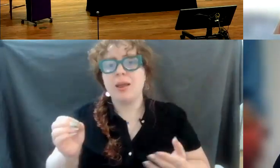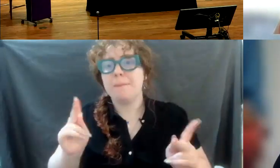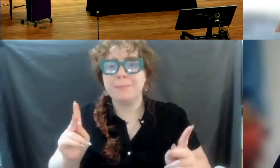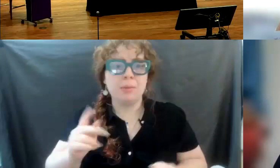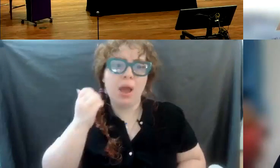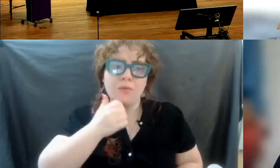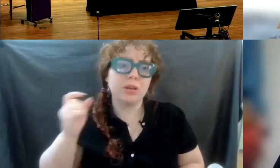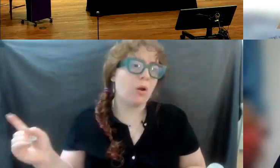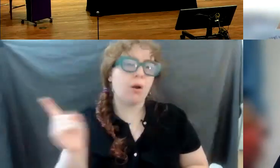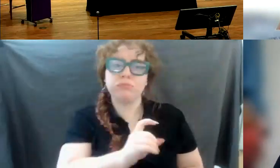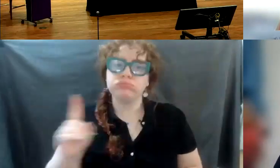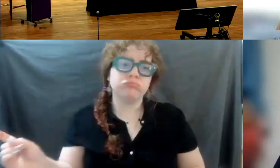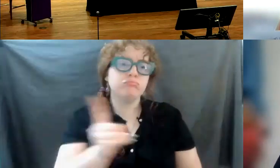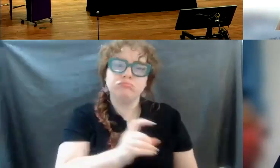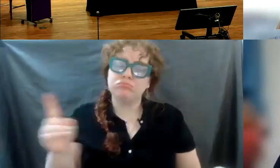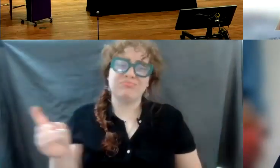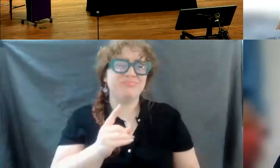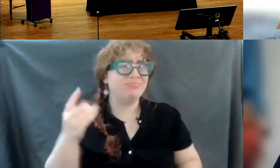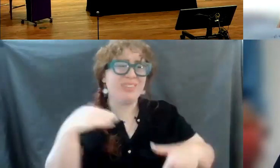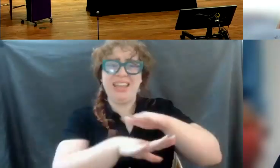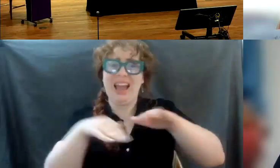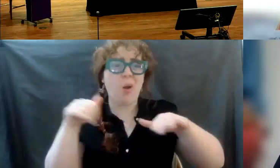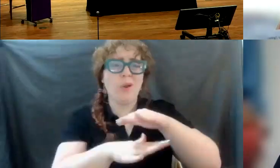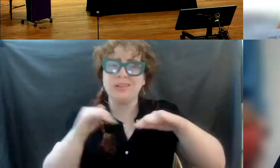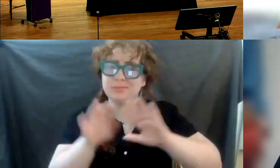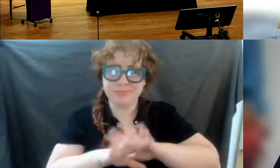So is the system really working for what they say is supposed to work?